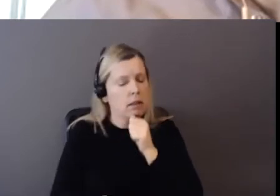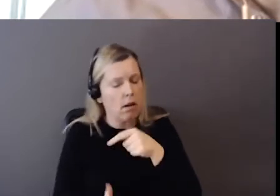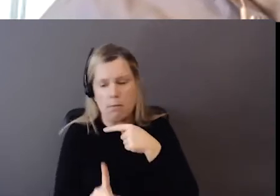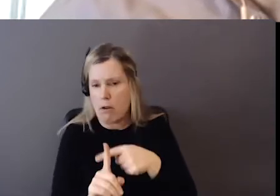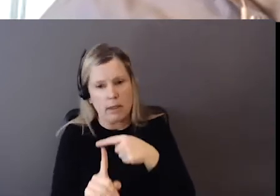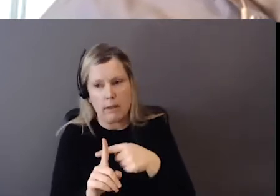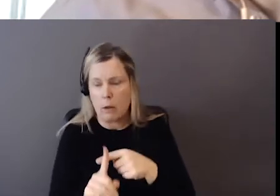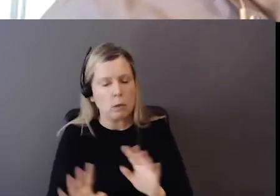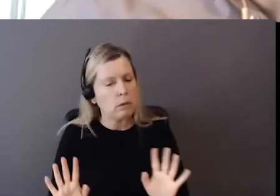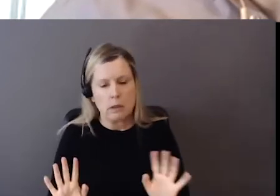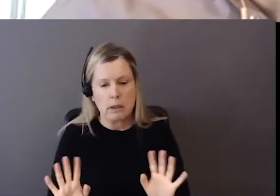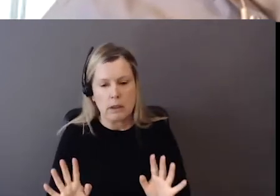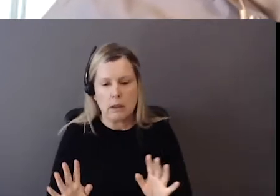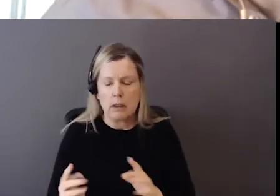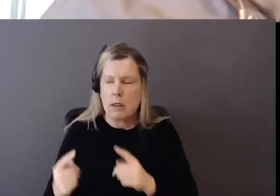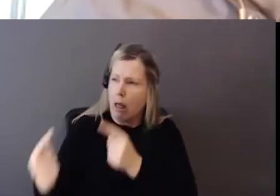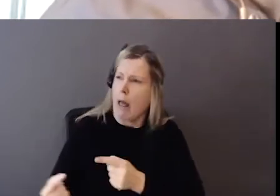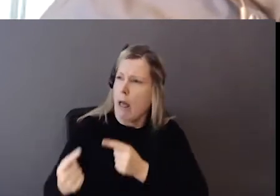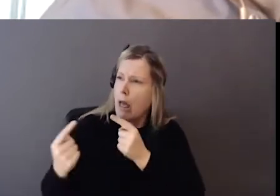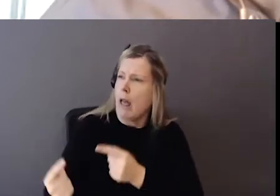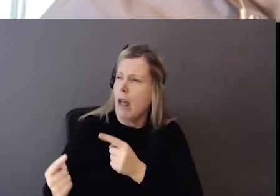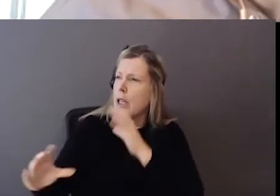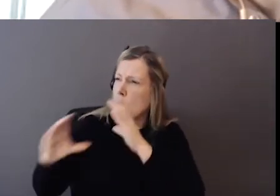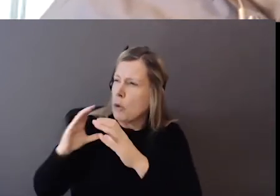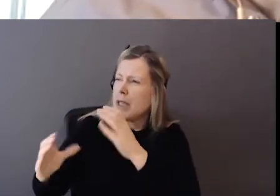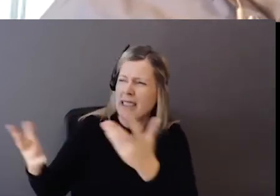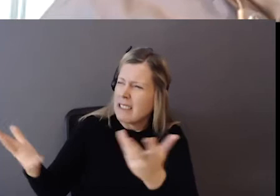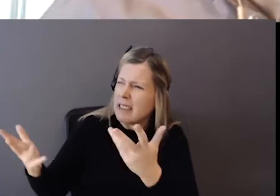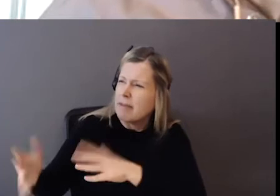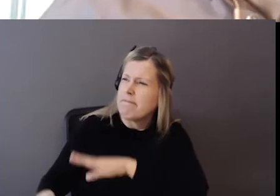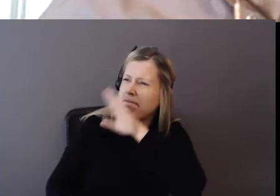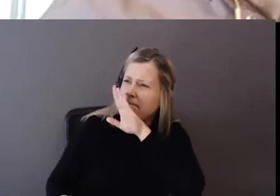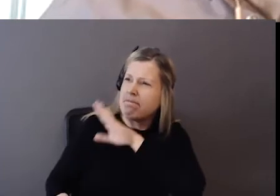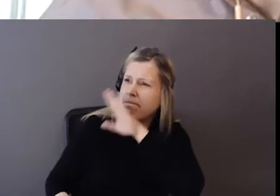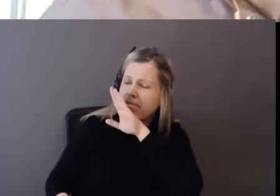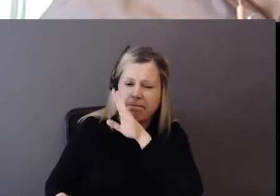I had difficulties connecting with anyone on the disability side to